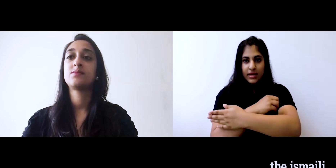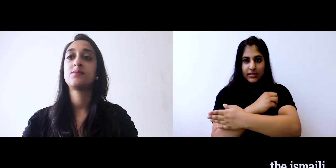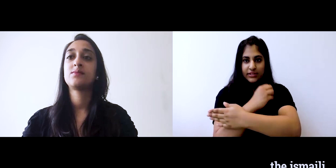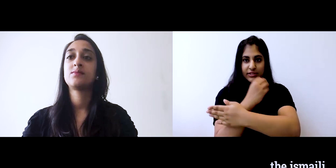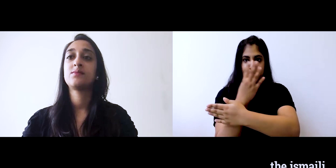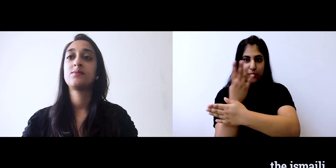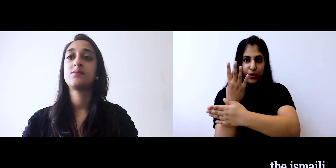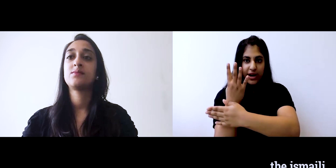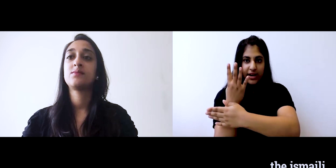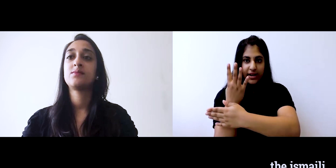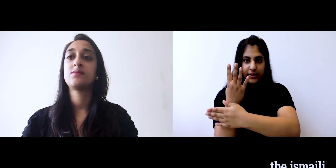Spring